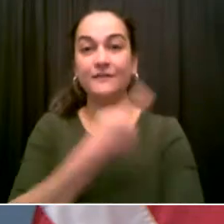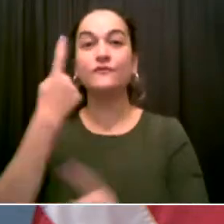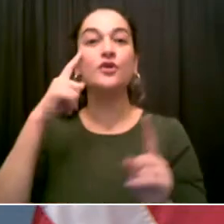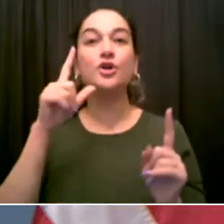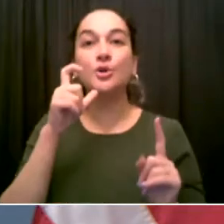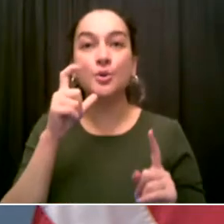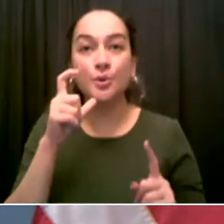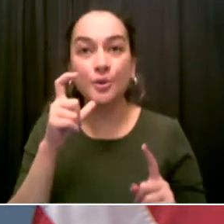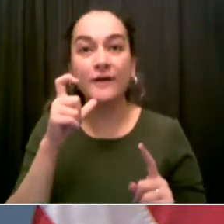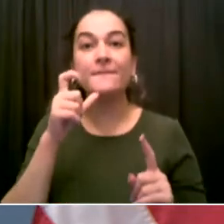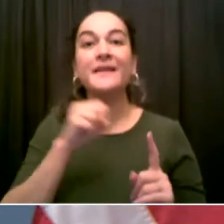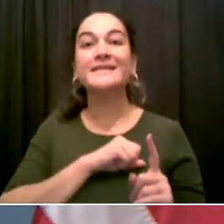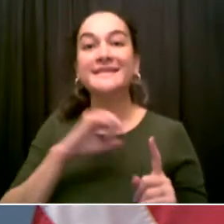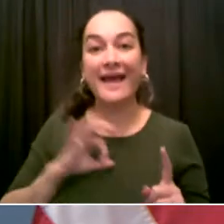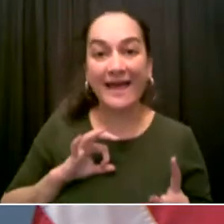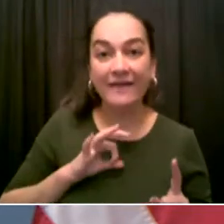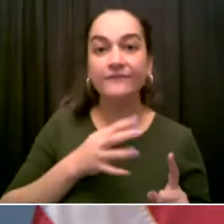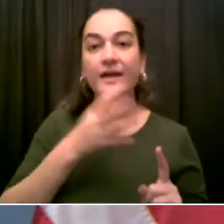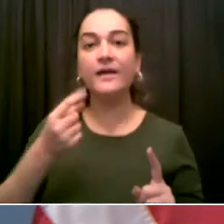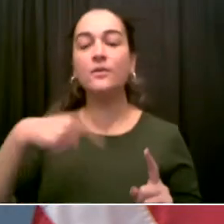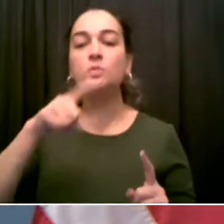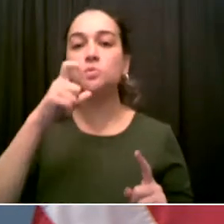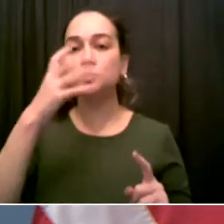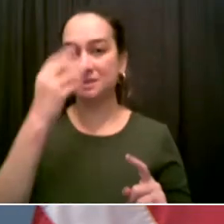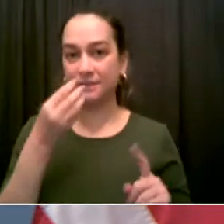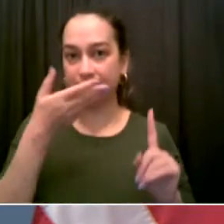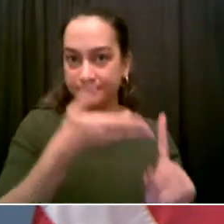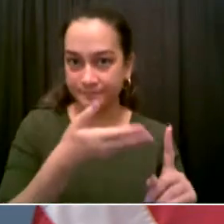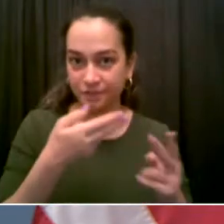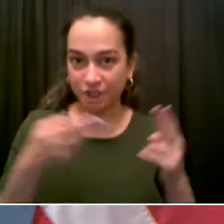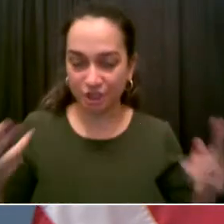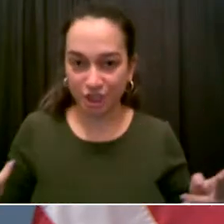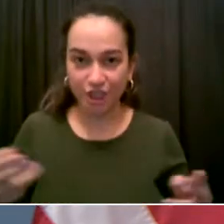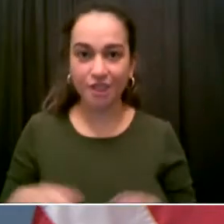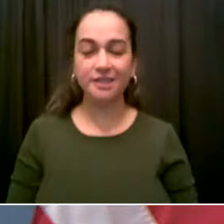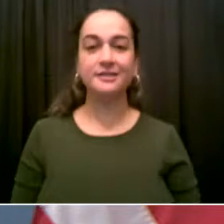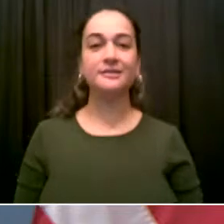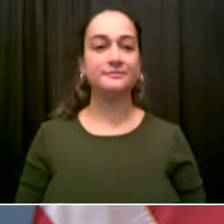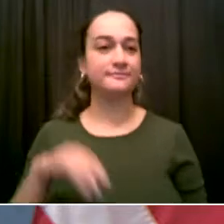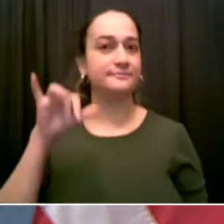VACCINES TO CLIENTS AND STAFF